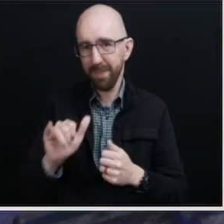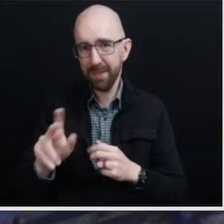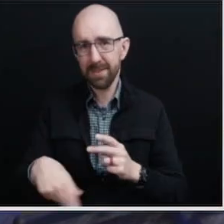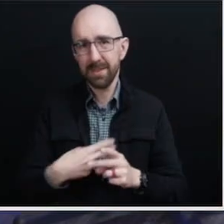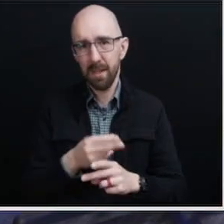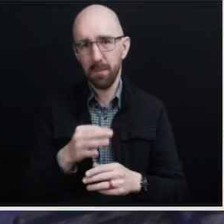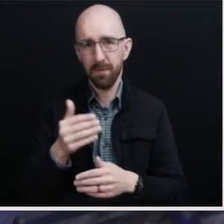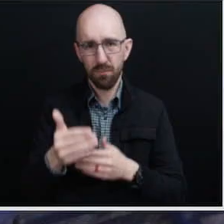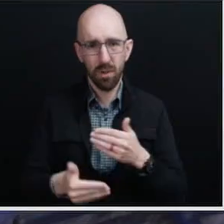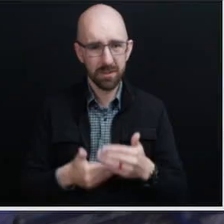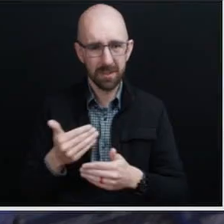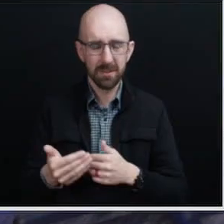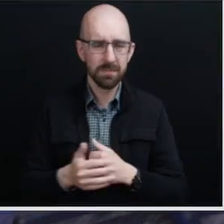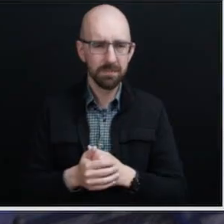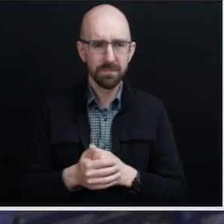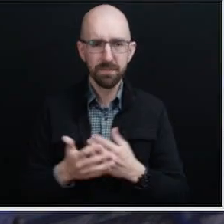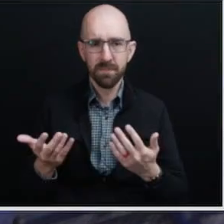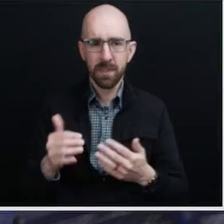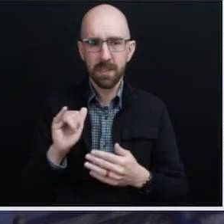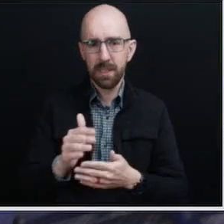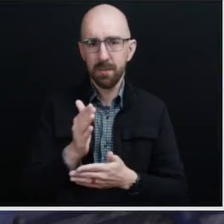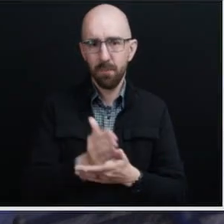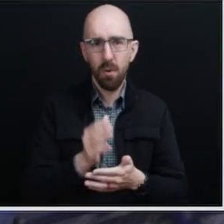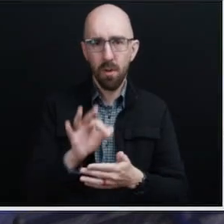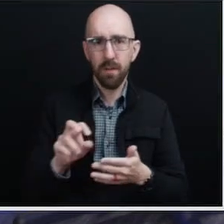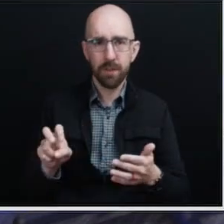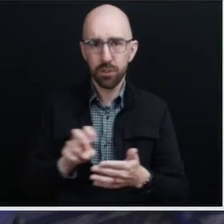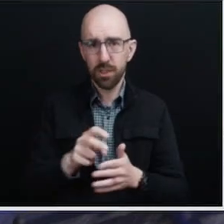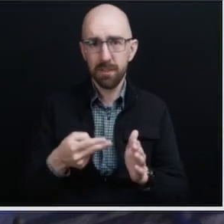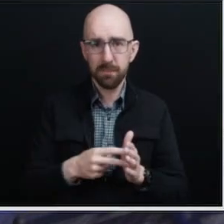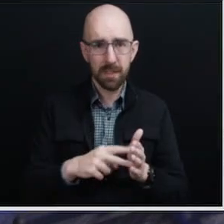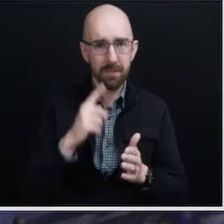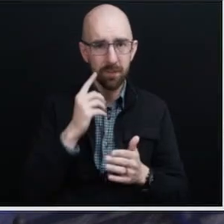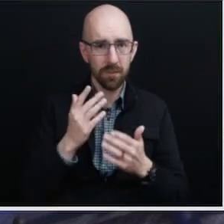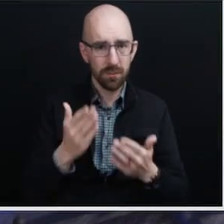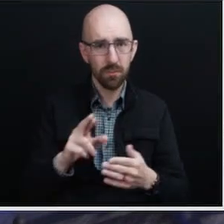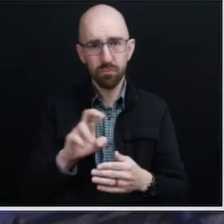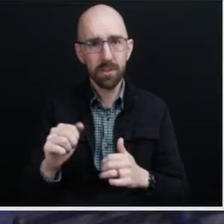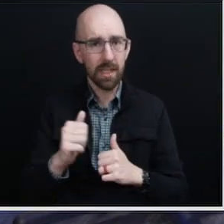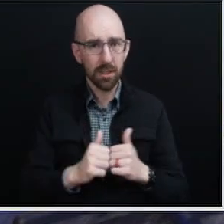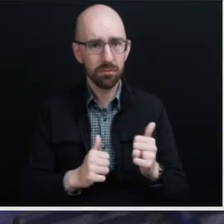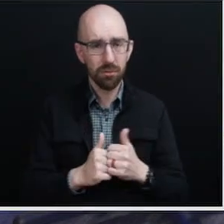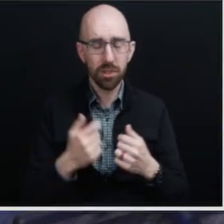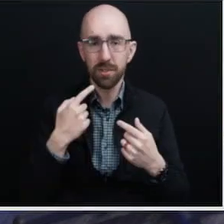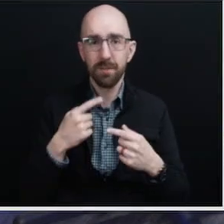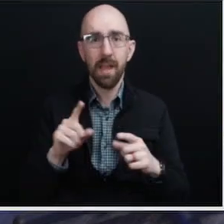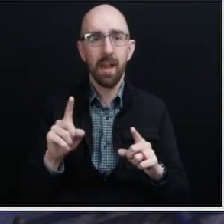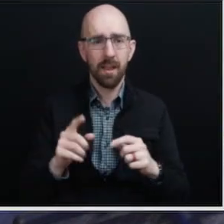So what will this part of the journey mean for you this reconstruction finally? Yeah. So it's